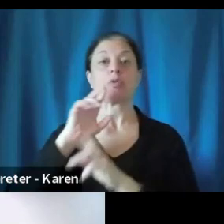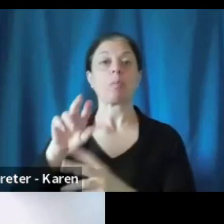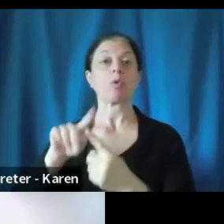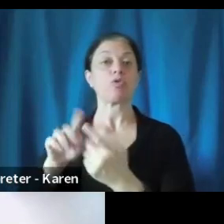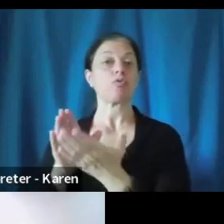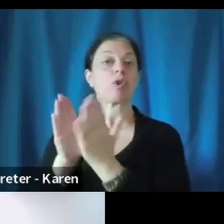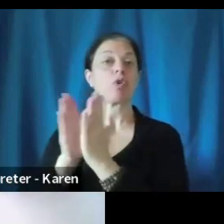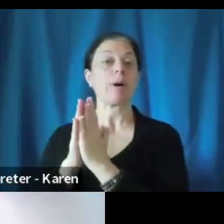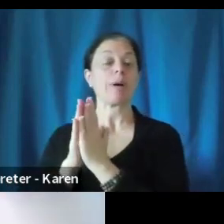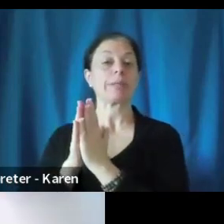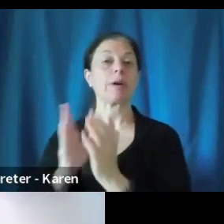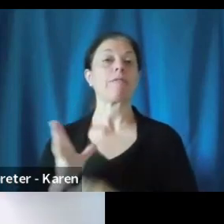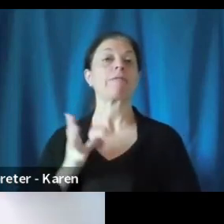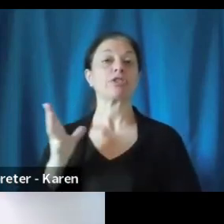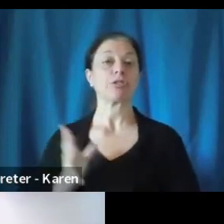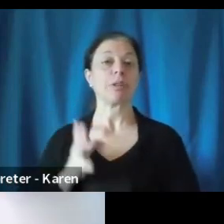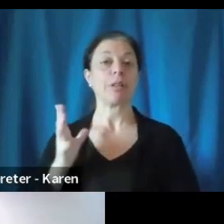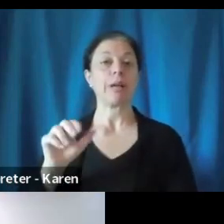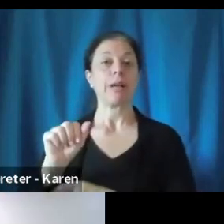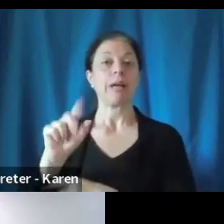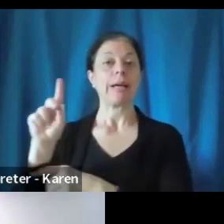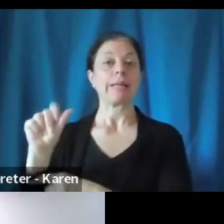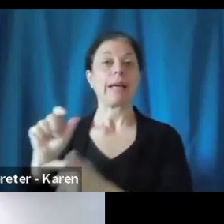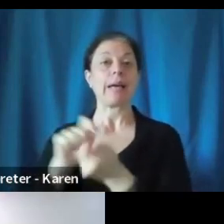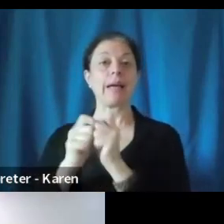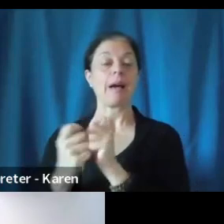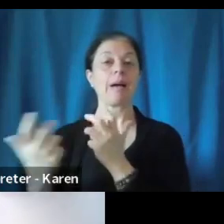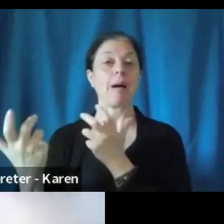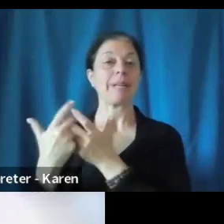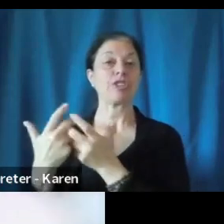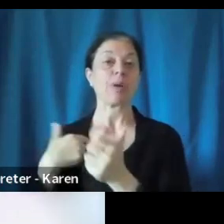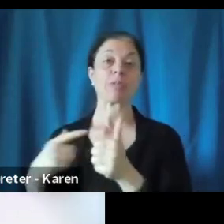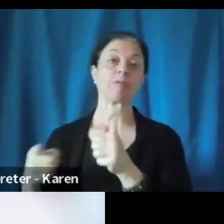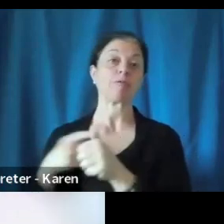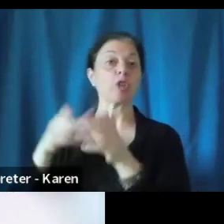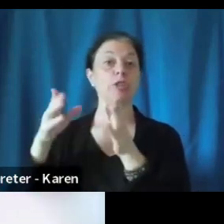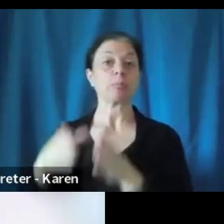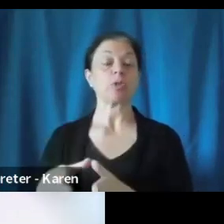speaking. I was my supervisor's first direct report to request official ADA